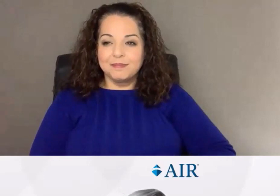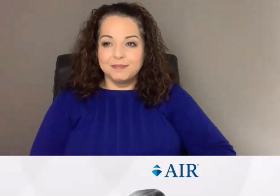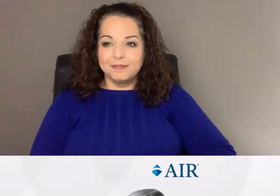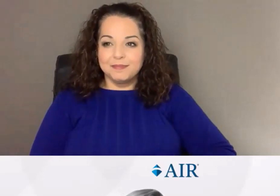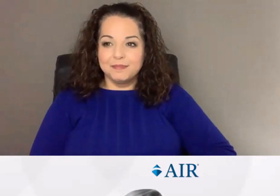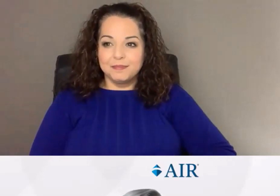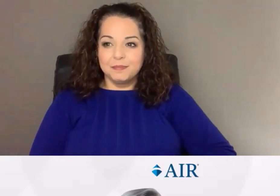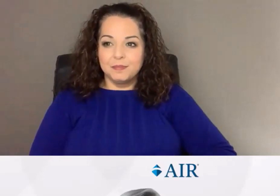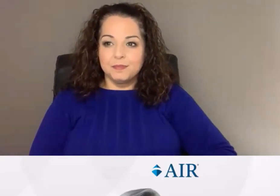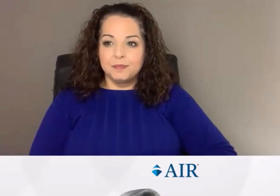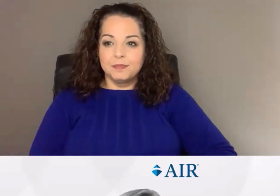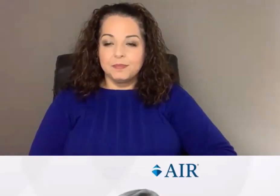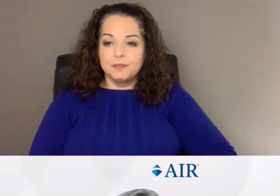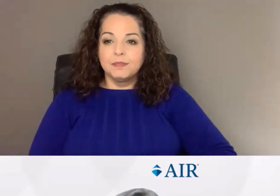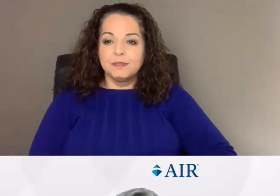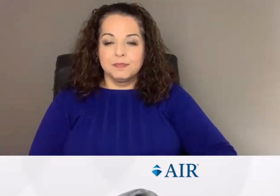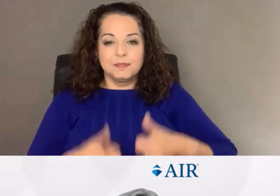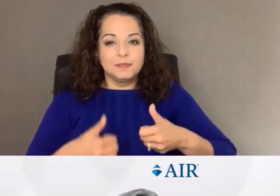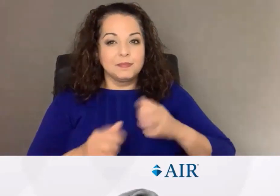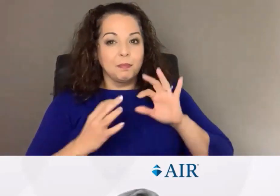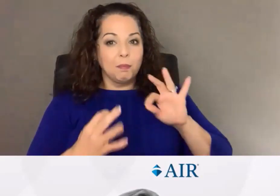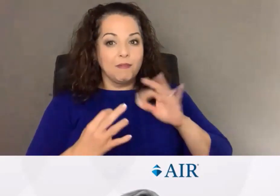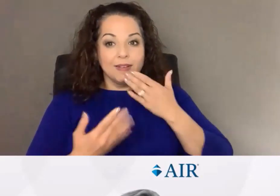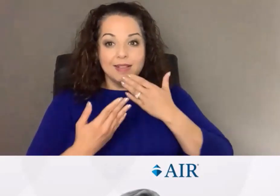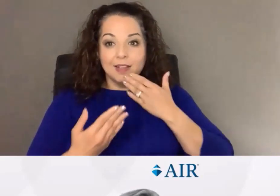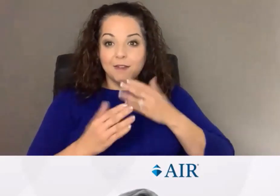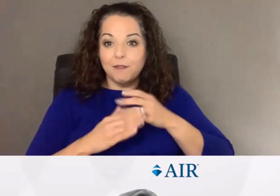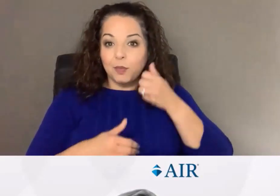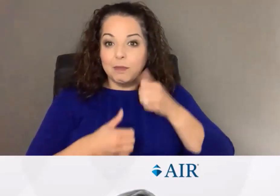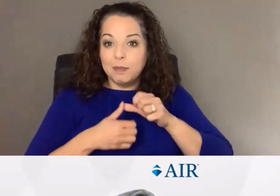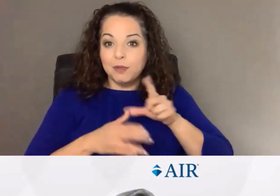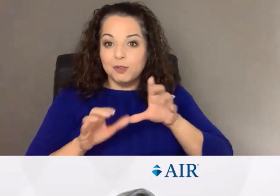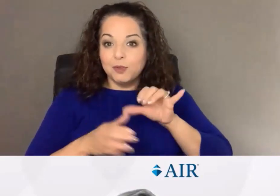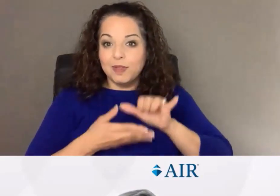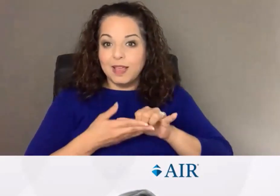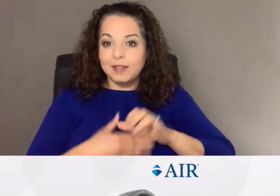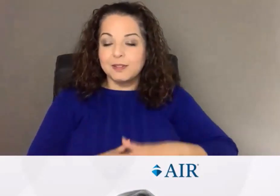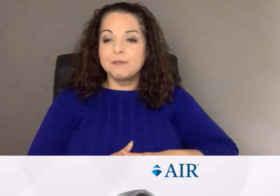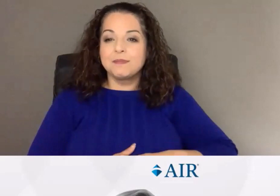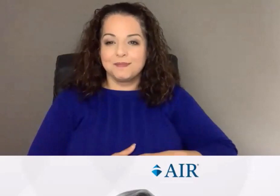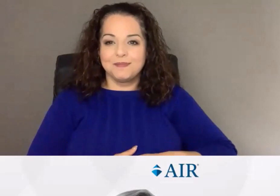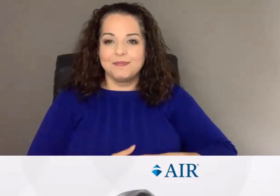Perfect. Thanks. And thanks for remembering to do that. Thank you.